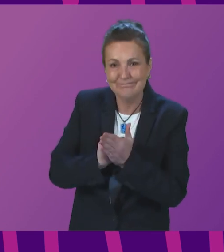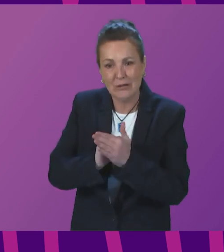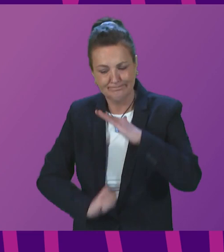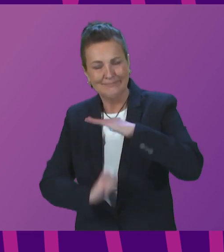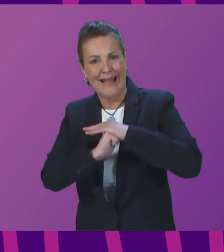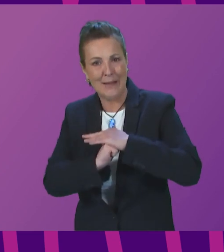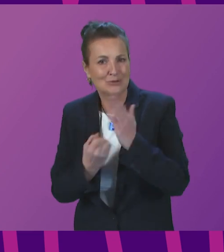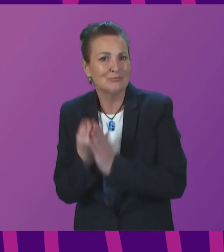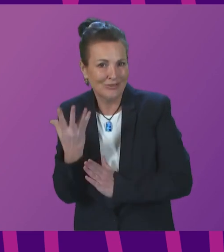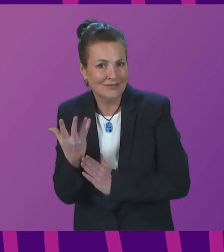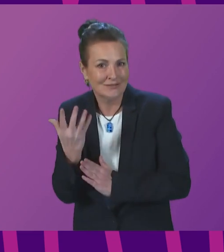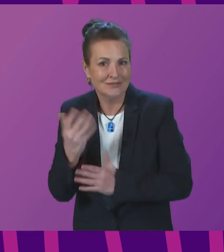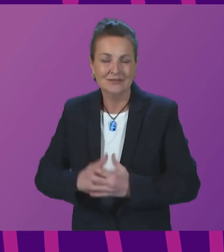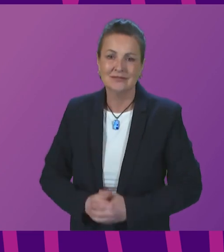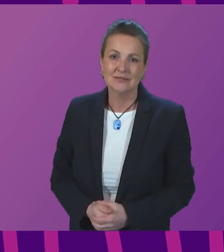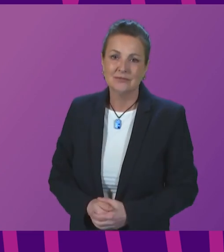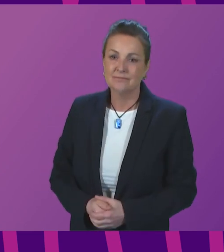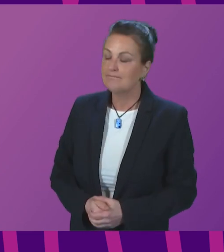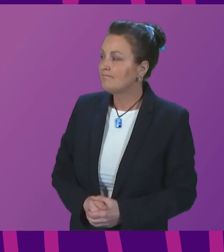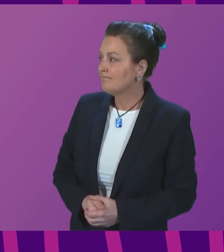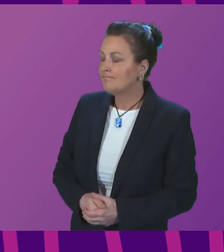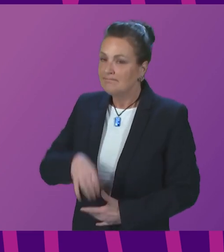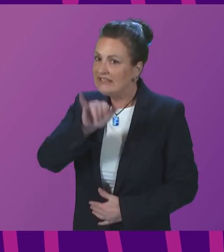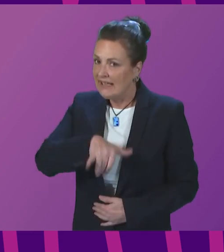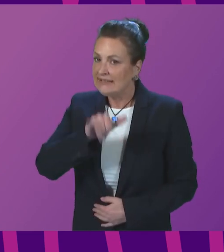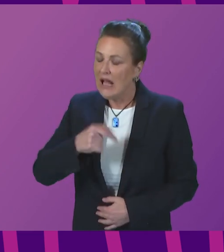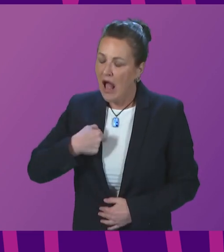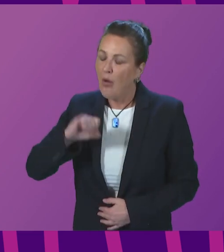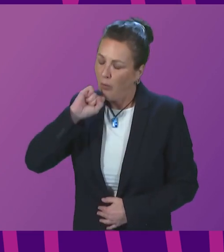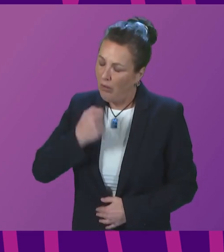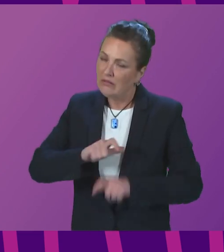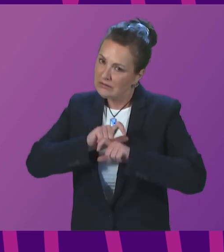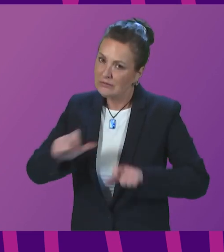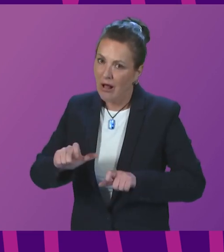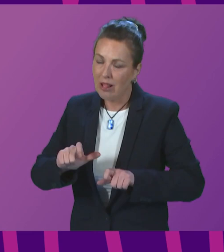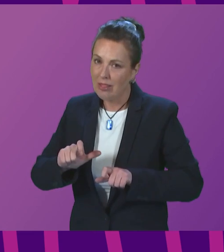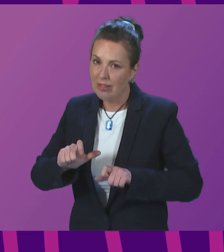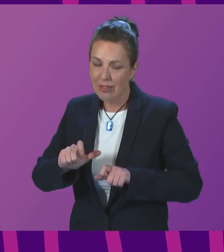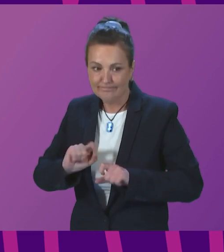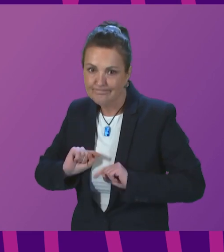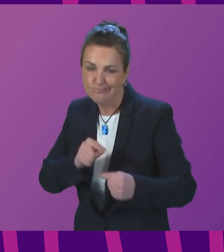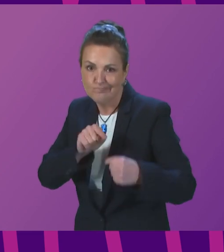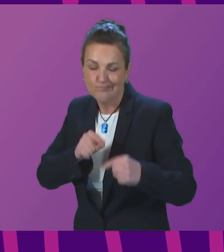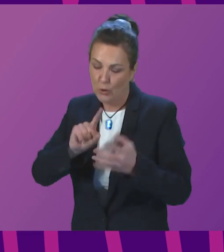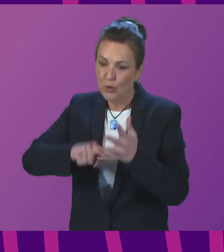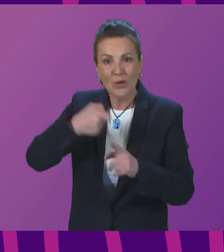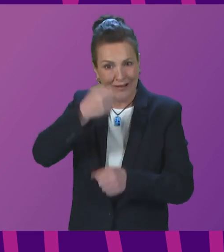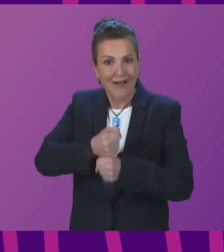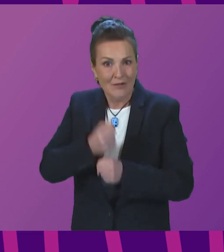Yes, I assure Alasdair Allan that we will continue to make representations to the UK Government on that very important matter.